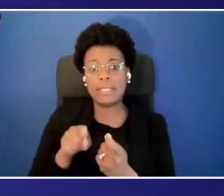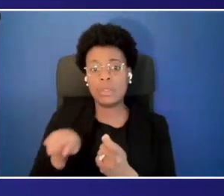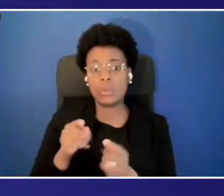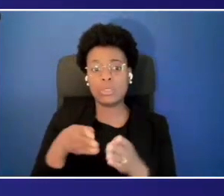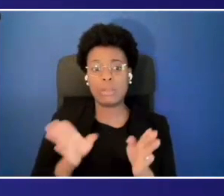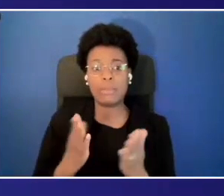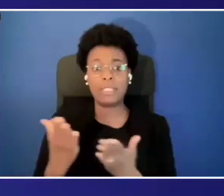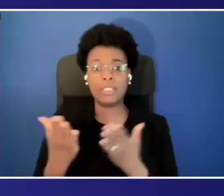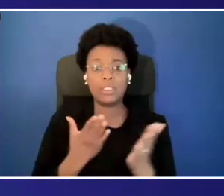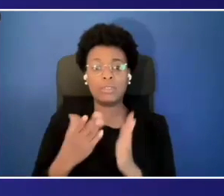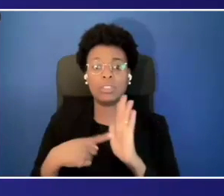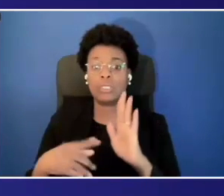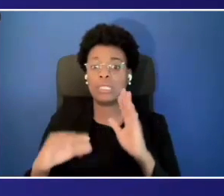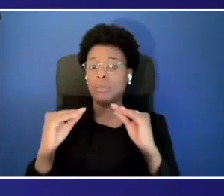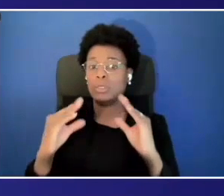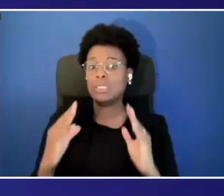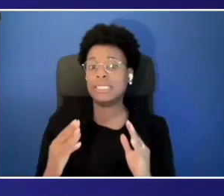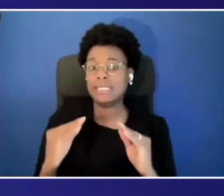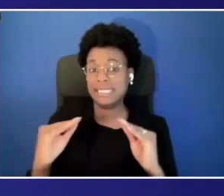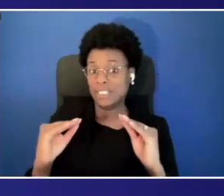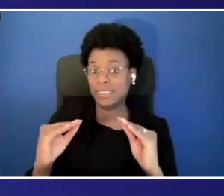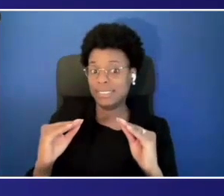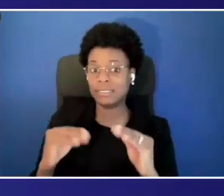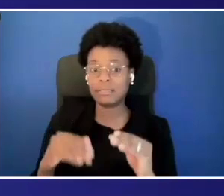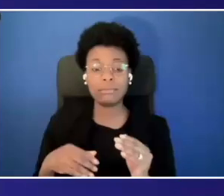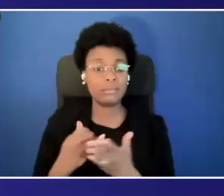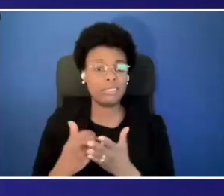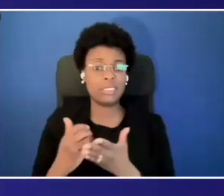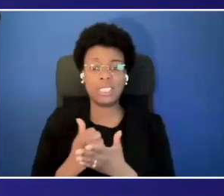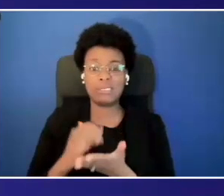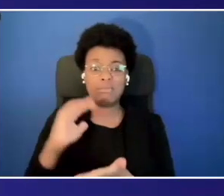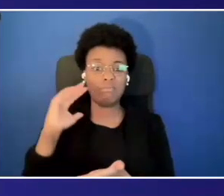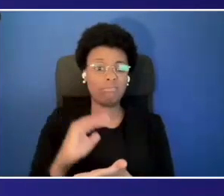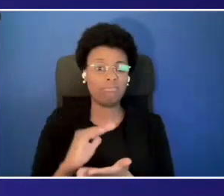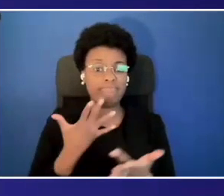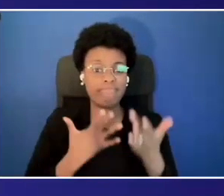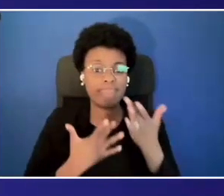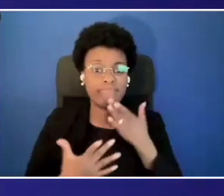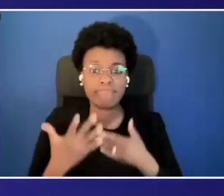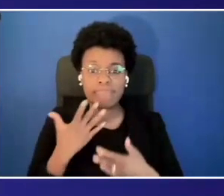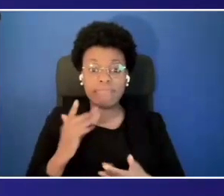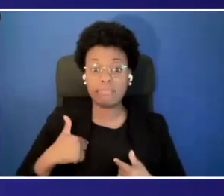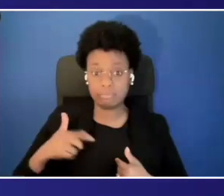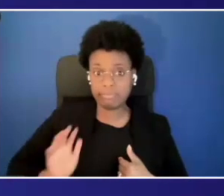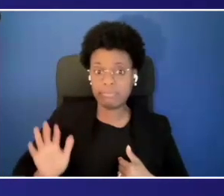As a former public school teacher and now teacher educator, I have studied and researched Stuart loan debt.